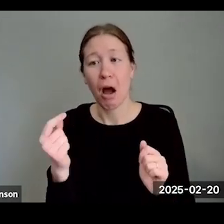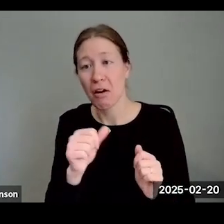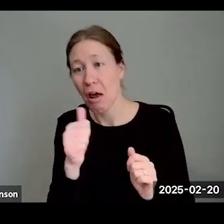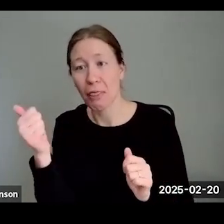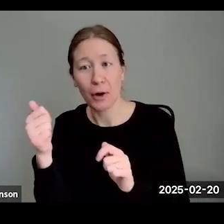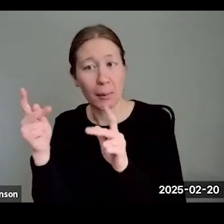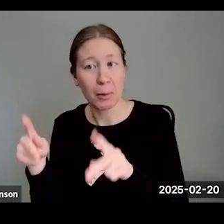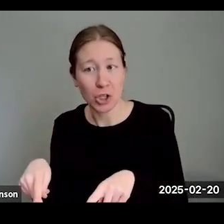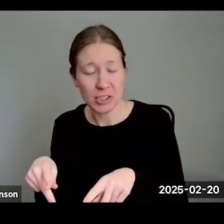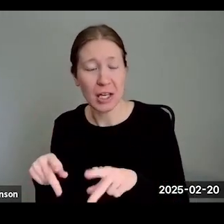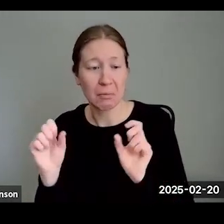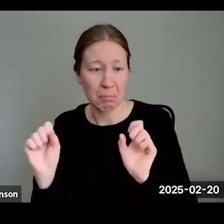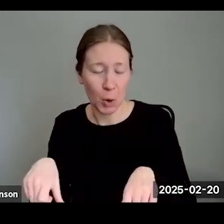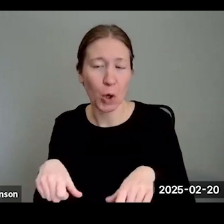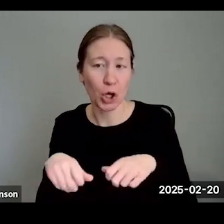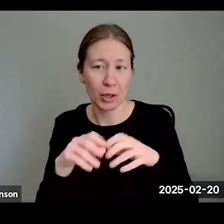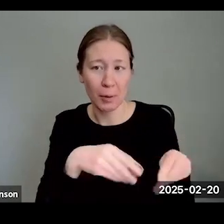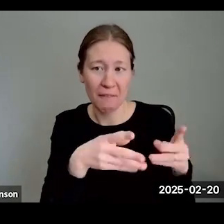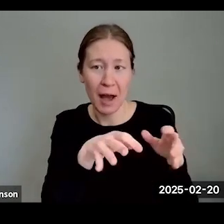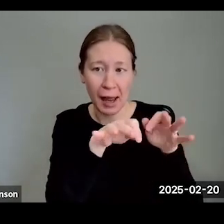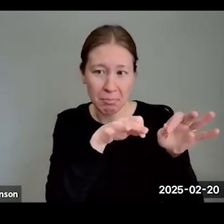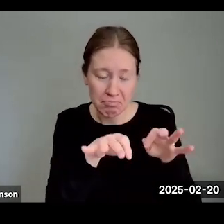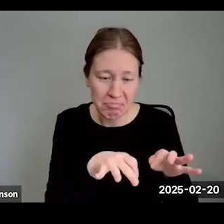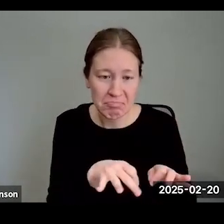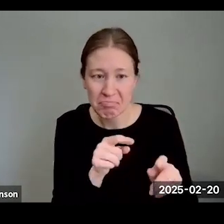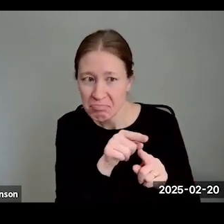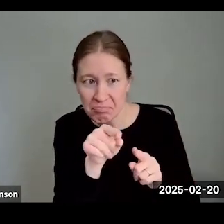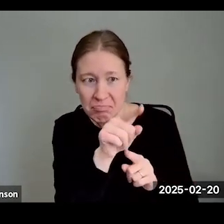gonna fundamentally alter the security officer job.